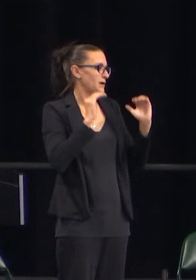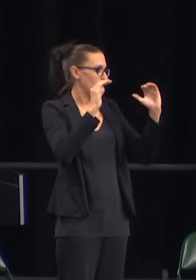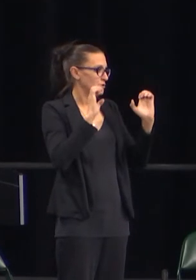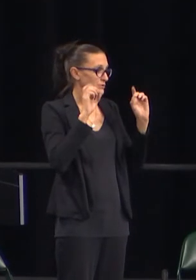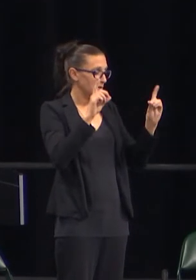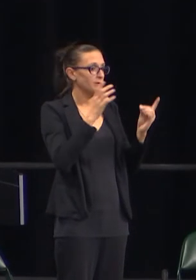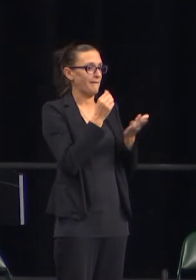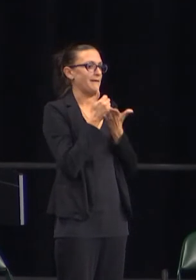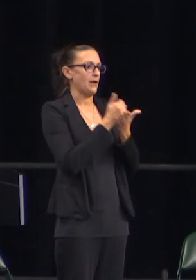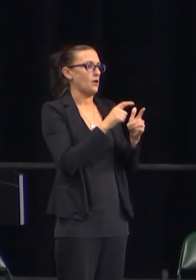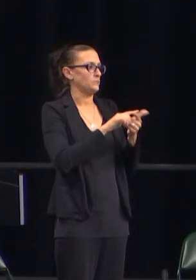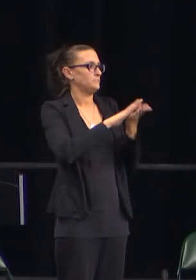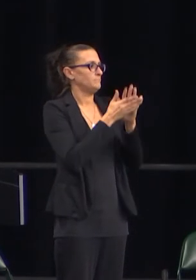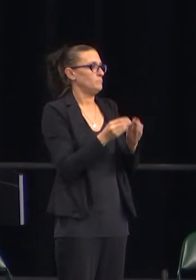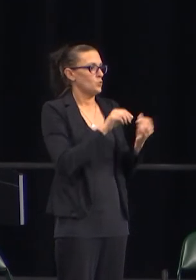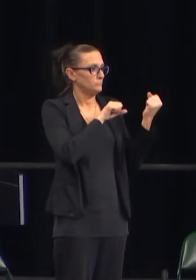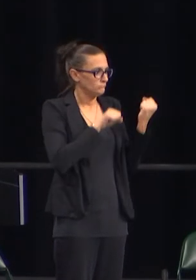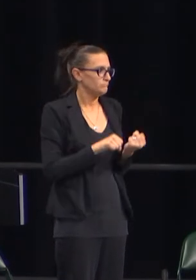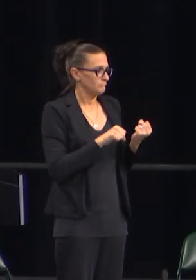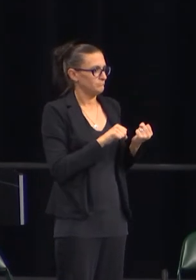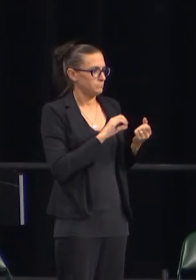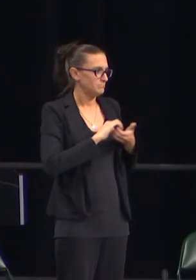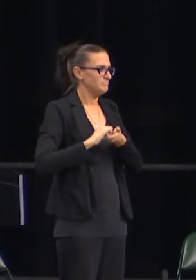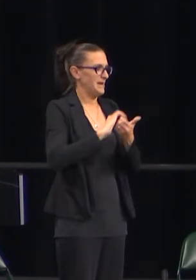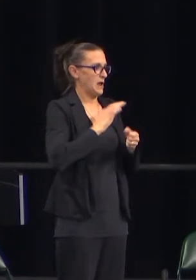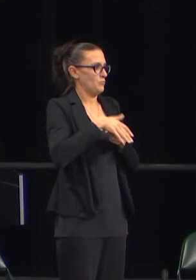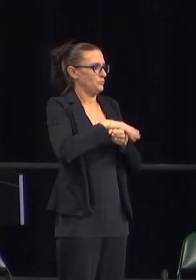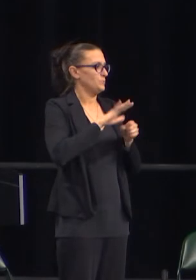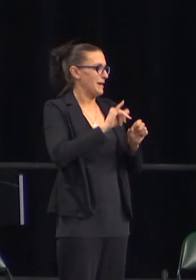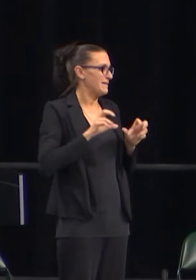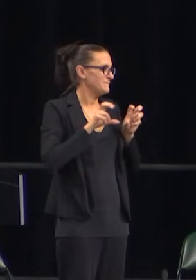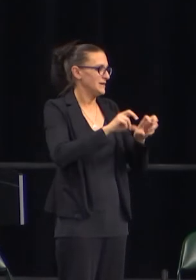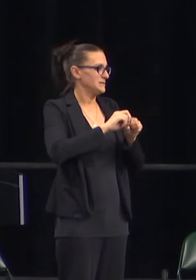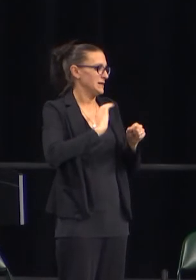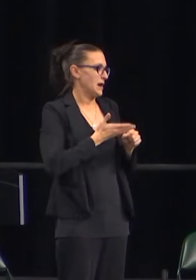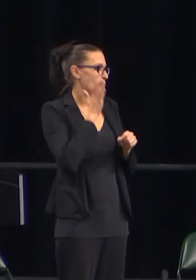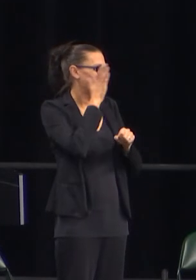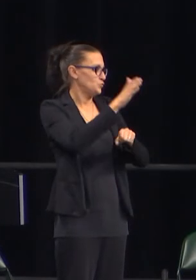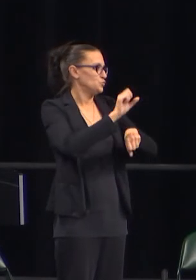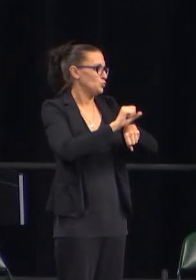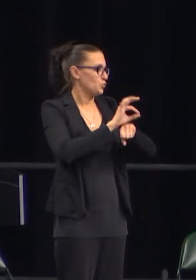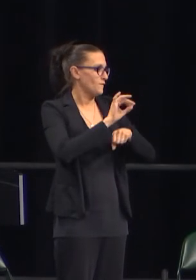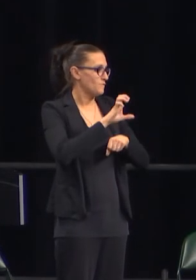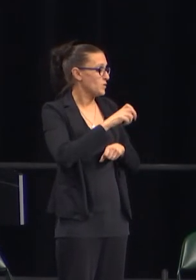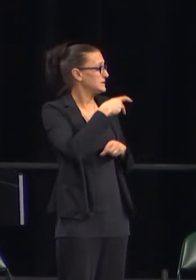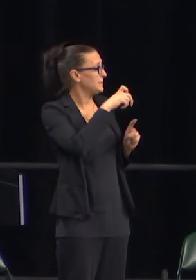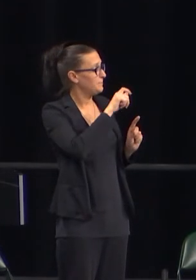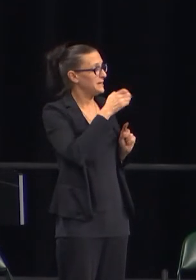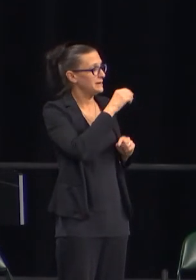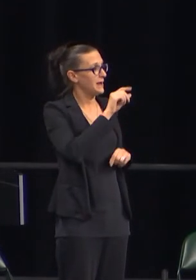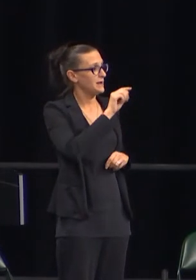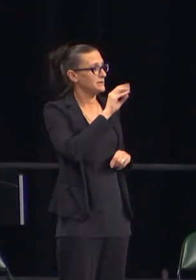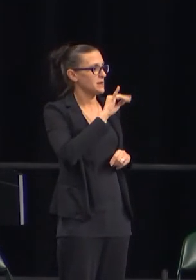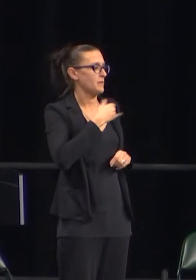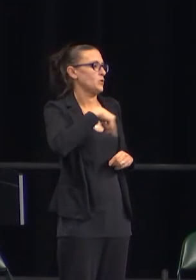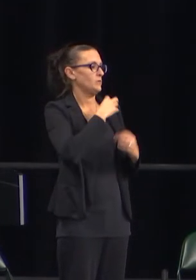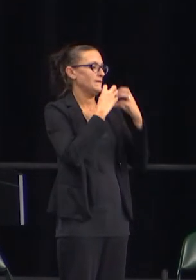and help to strengthen our region by investing in our future workforce. Pete and Tomi, we value your friendship.